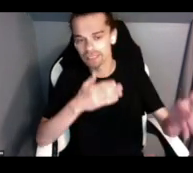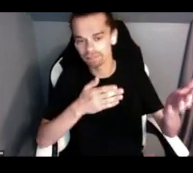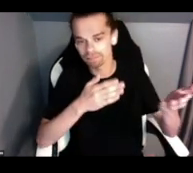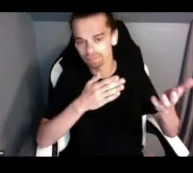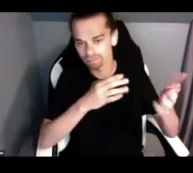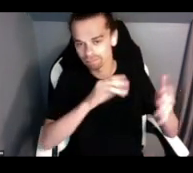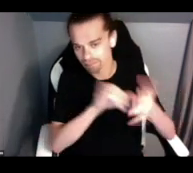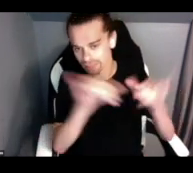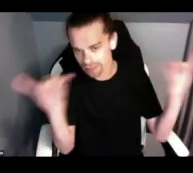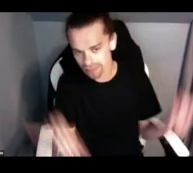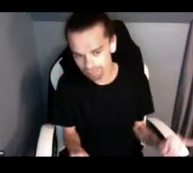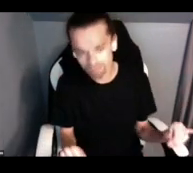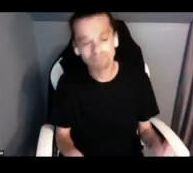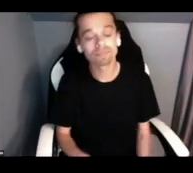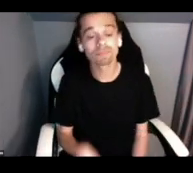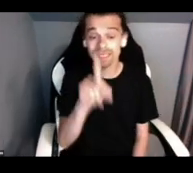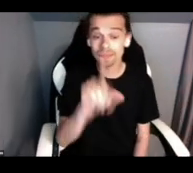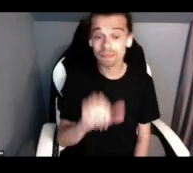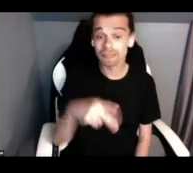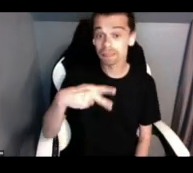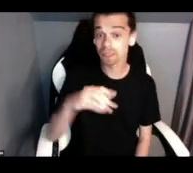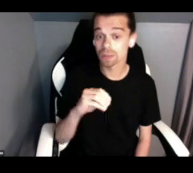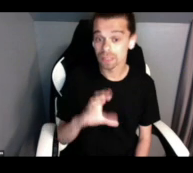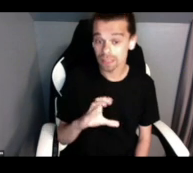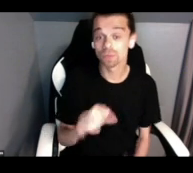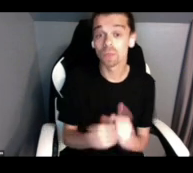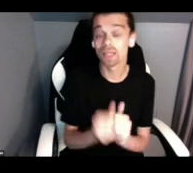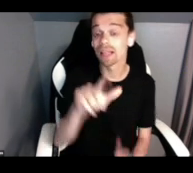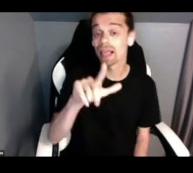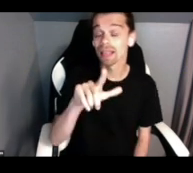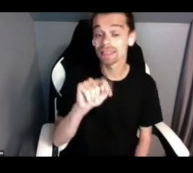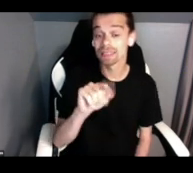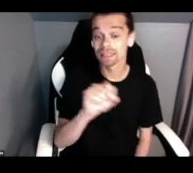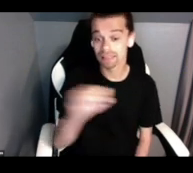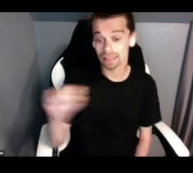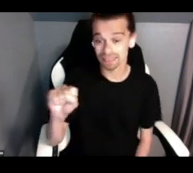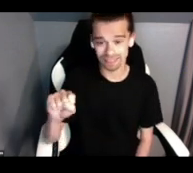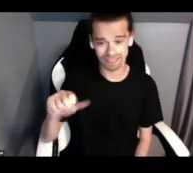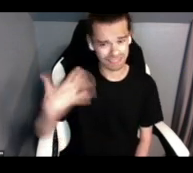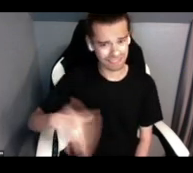LTSS needs must be meaningfully involved in all aspects of